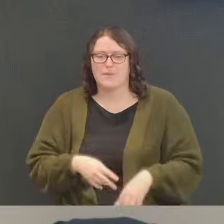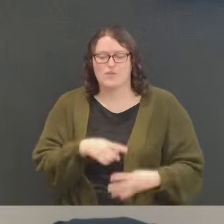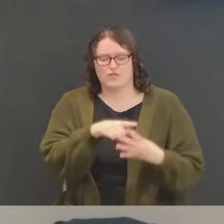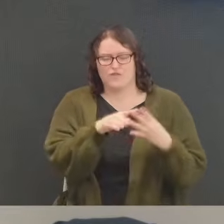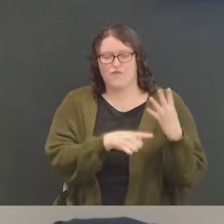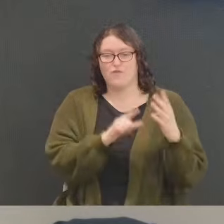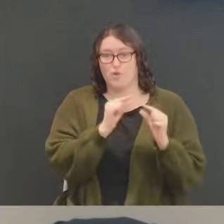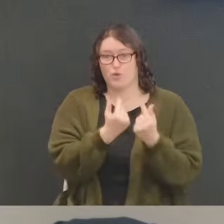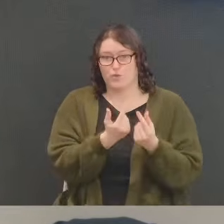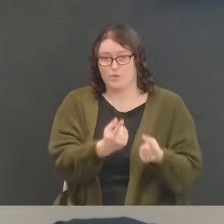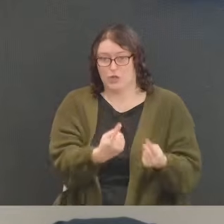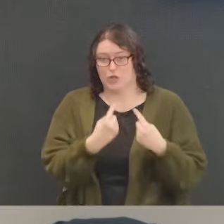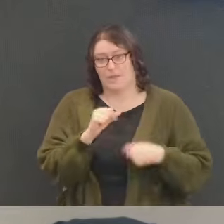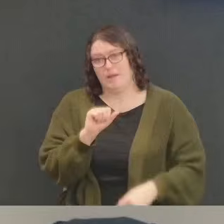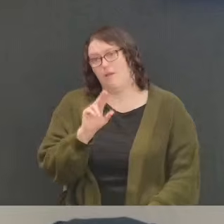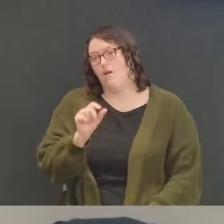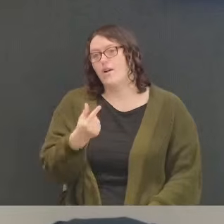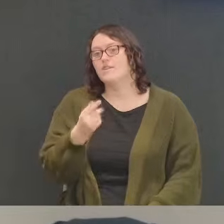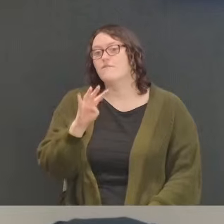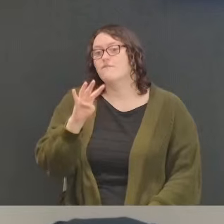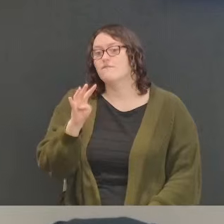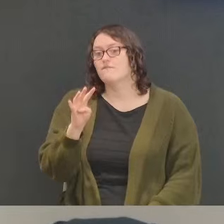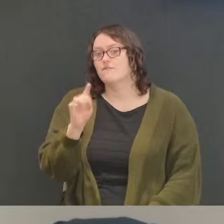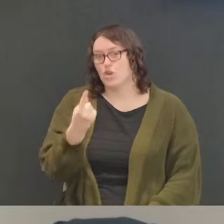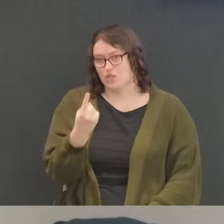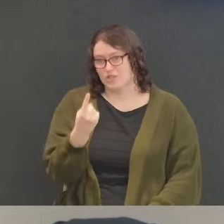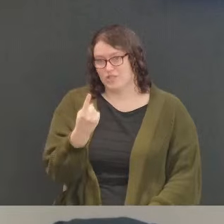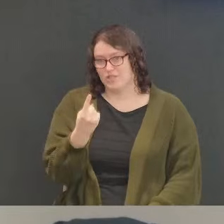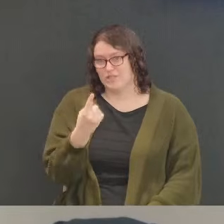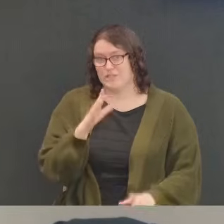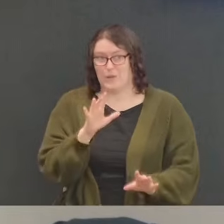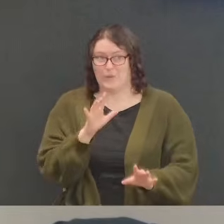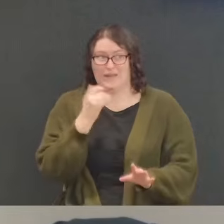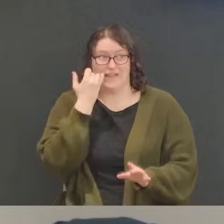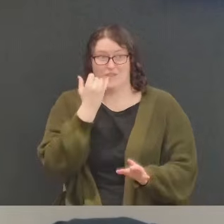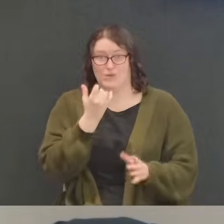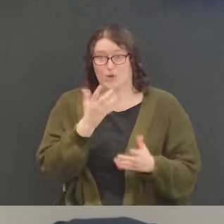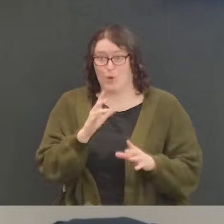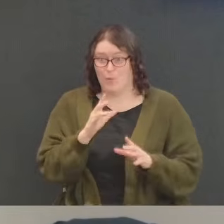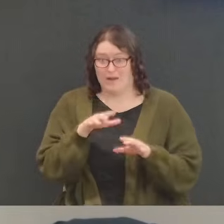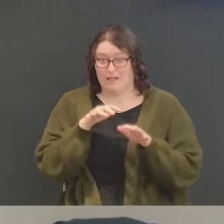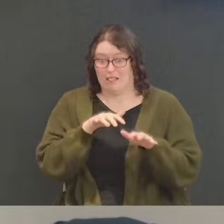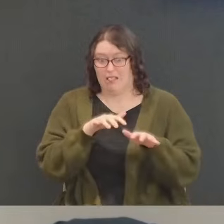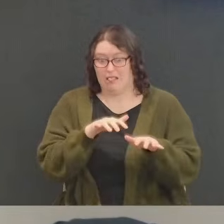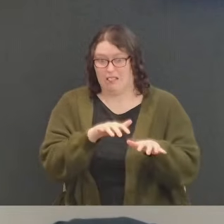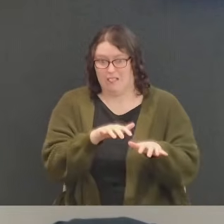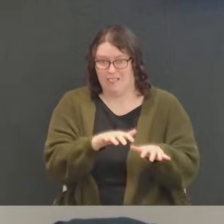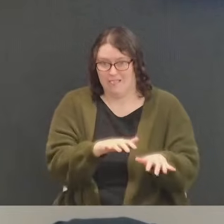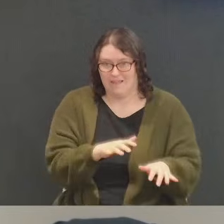on August the 1st. So stay away from downtown. If you're not part of, you're gonna get trampled. But